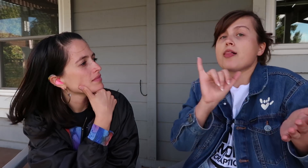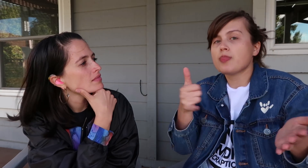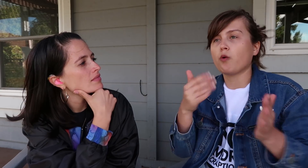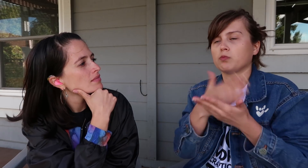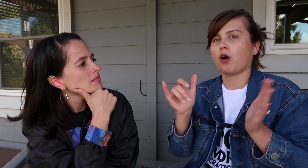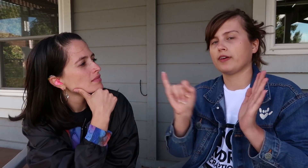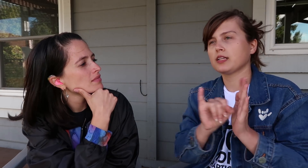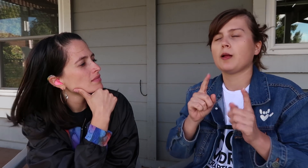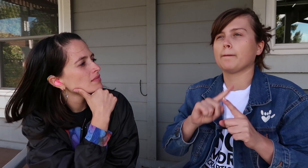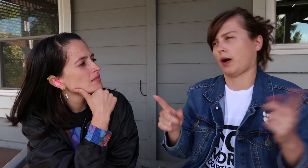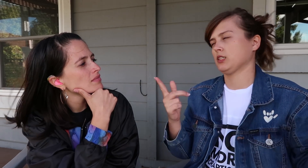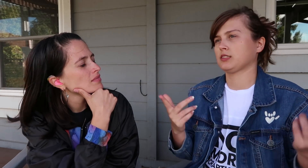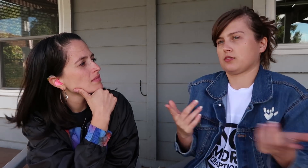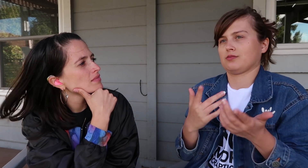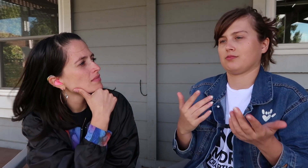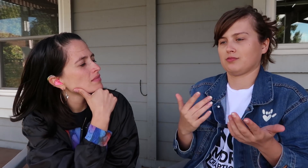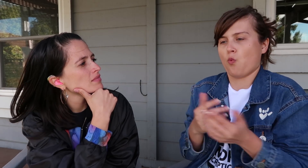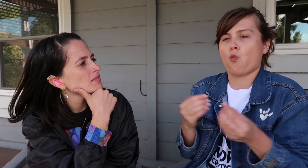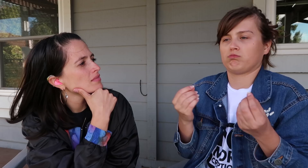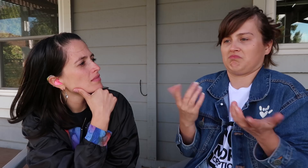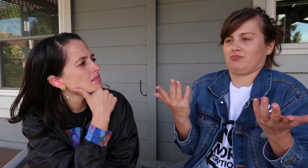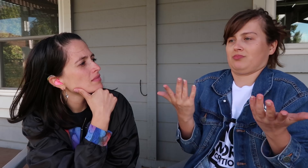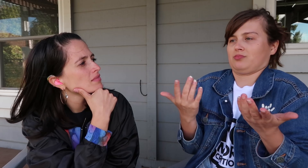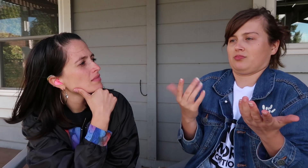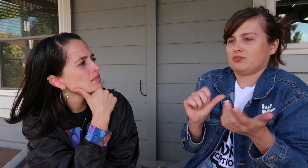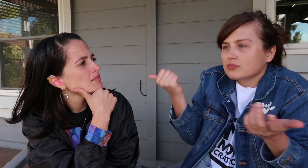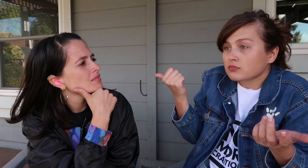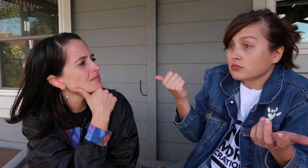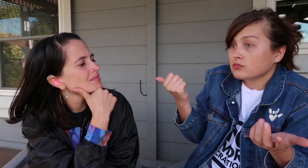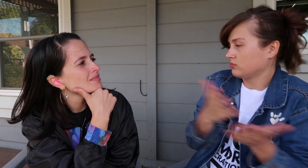That became part of my identity, but what else?!